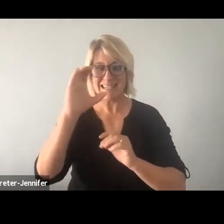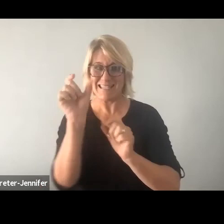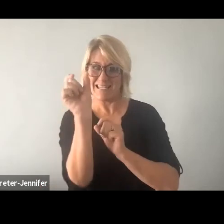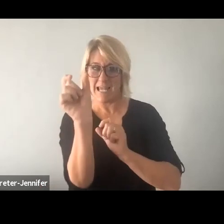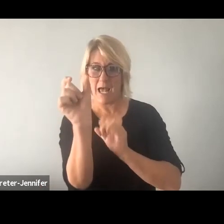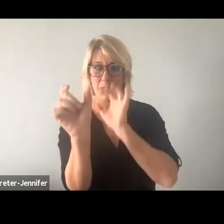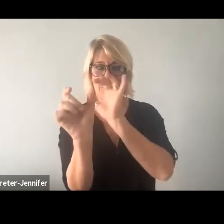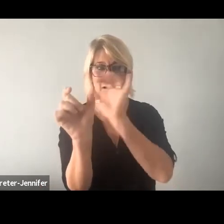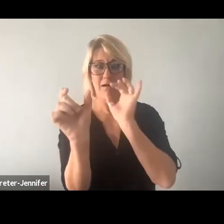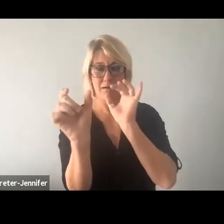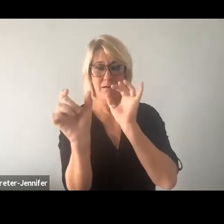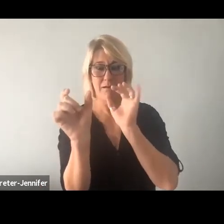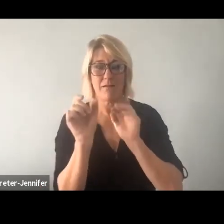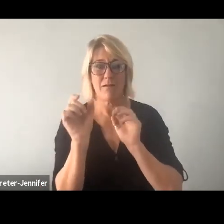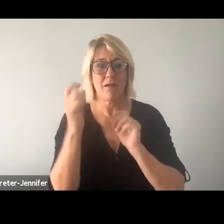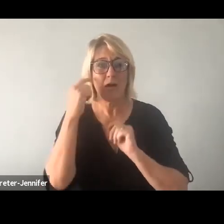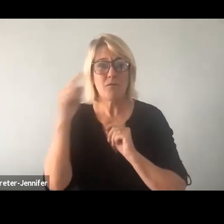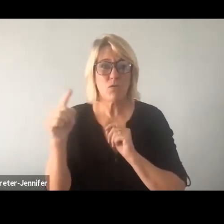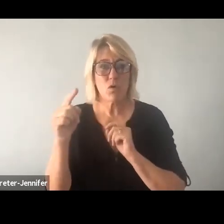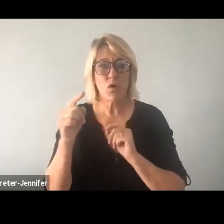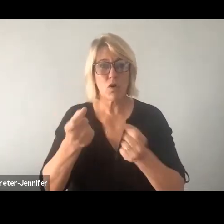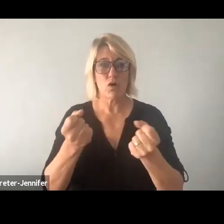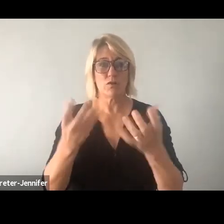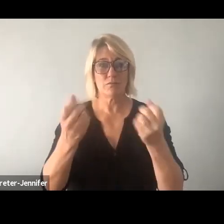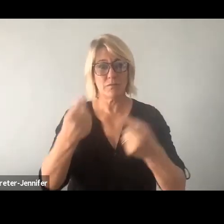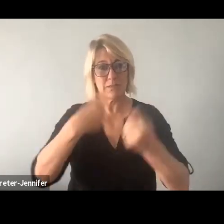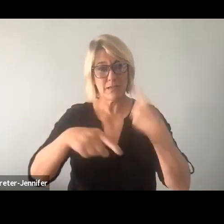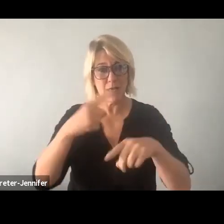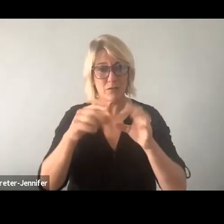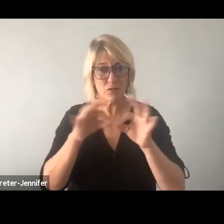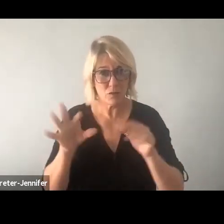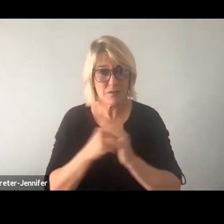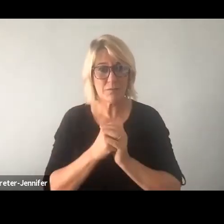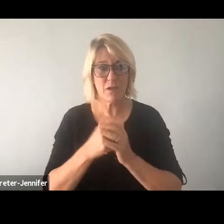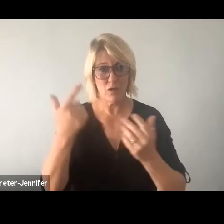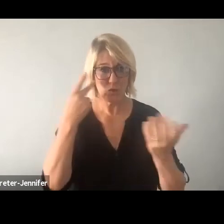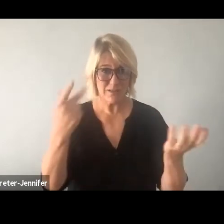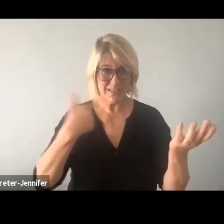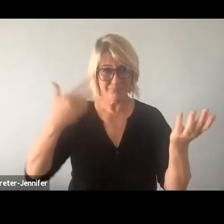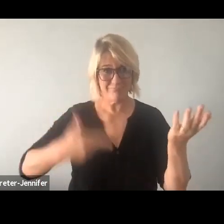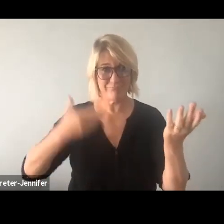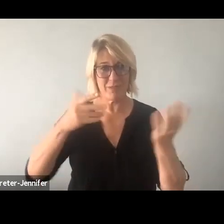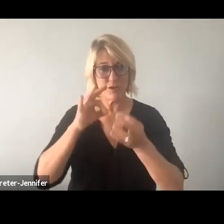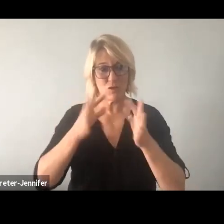find the closed captioning bar for today's session. You can view the captioning bar by selecting the CC tab on the menu bar. For sign language